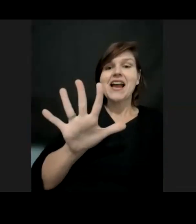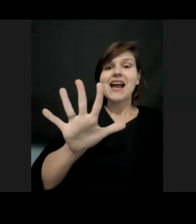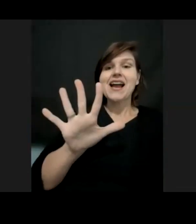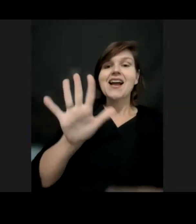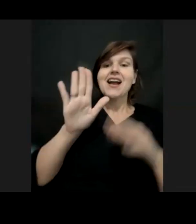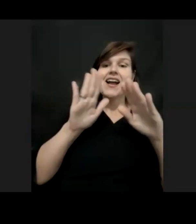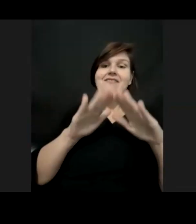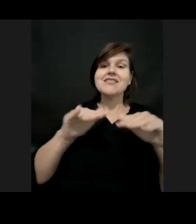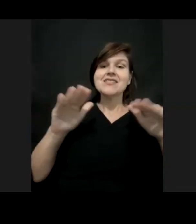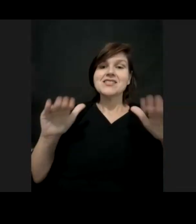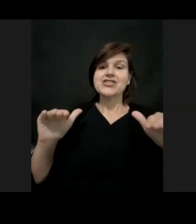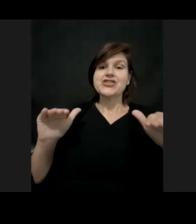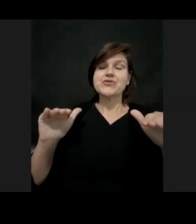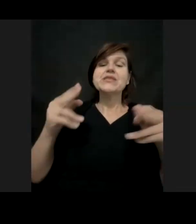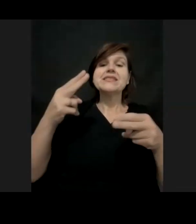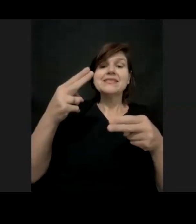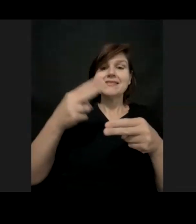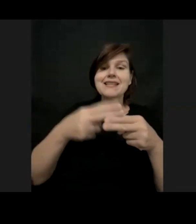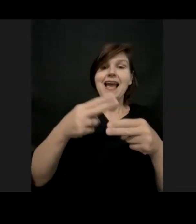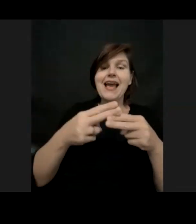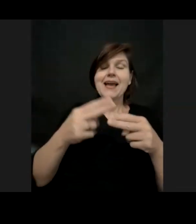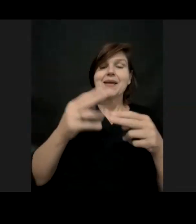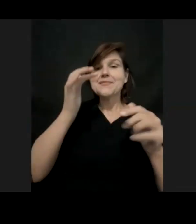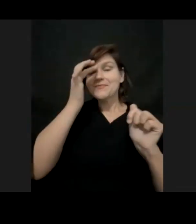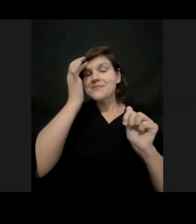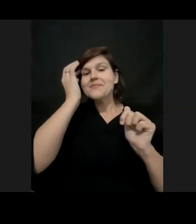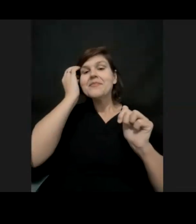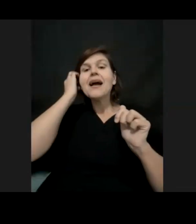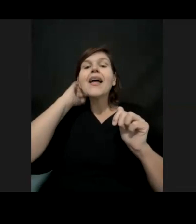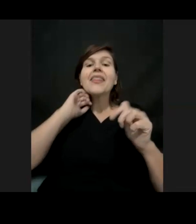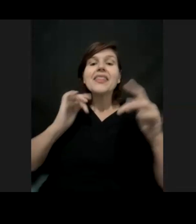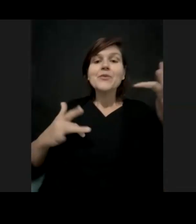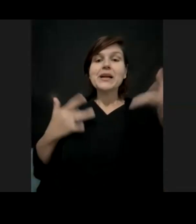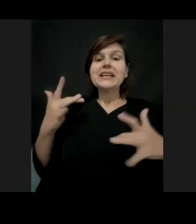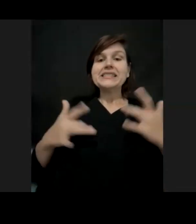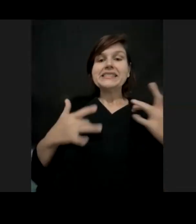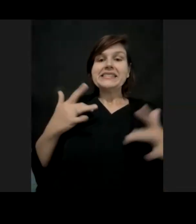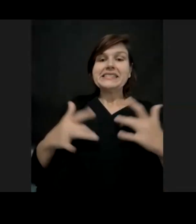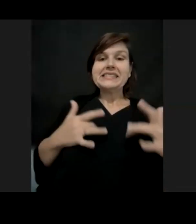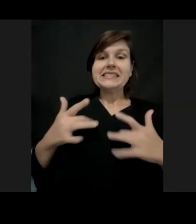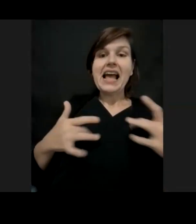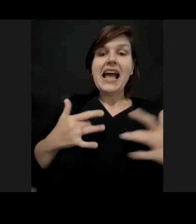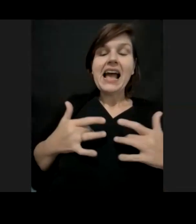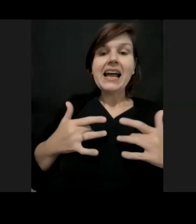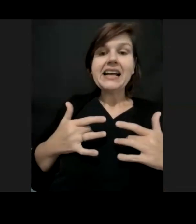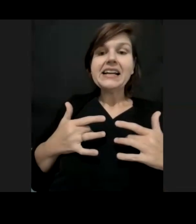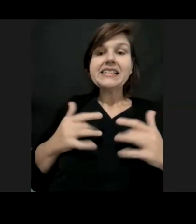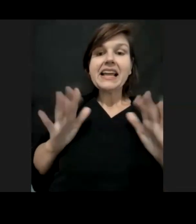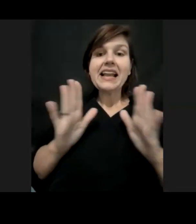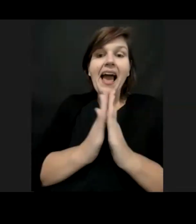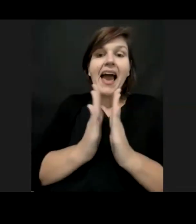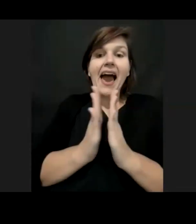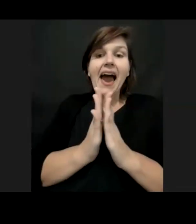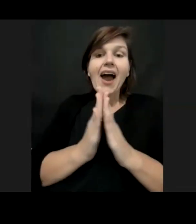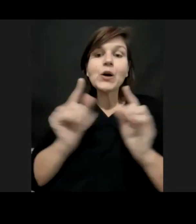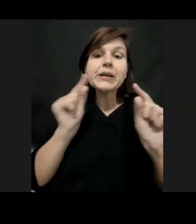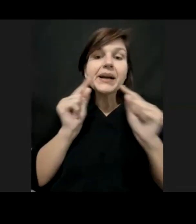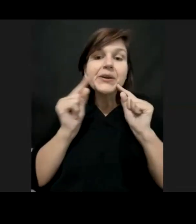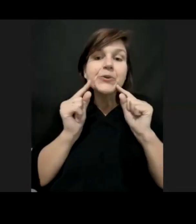Oh, that's exciting. And then we'll do our goodbye song, Marvin. Oh, okay, Gwynnie Gwyn Gwyn, I’m going to sit over here and listen. Marvin’s so good!